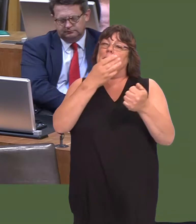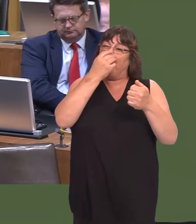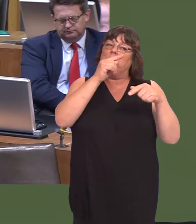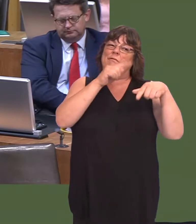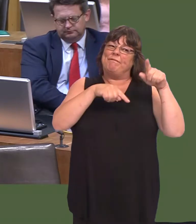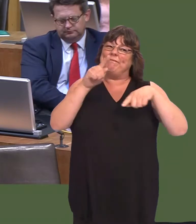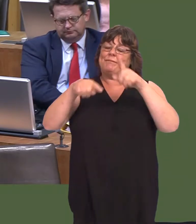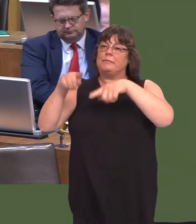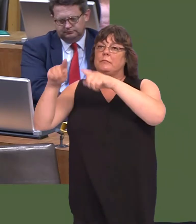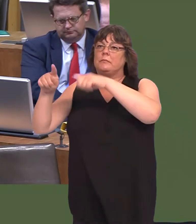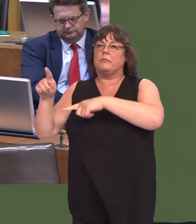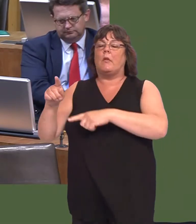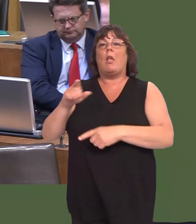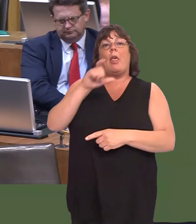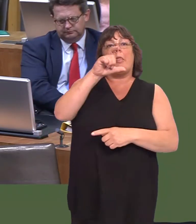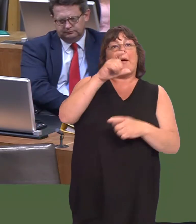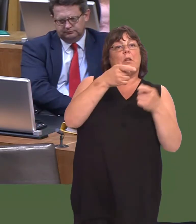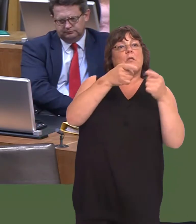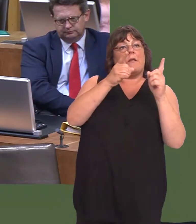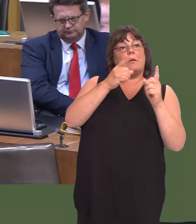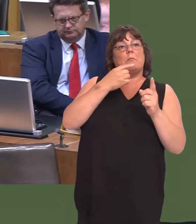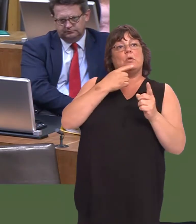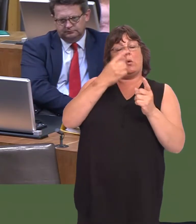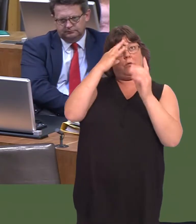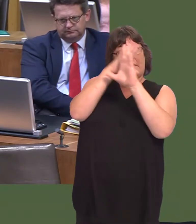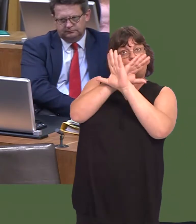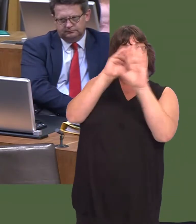Instructions have been given by the Cabinet Secretary to the health boards that he expects